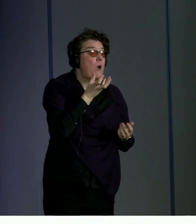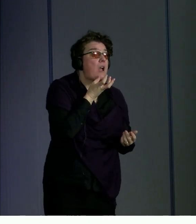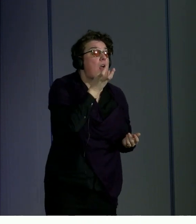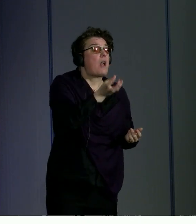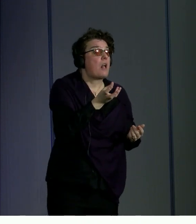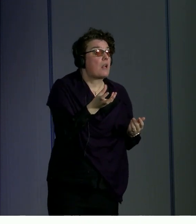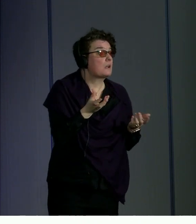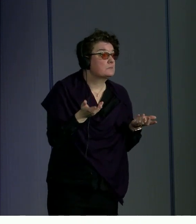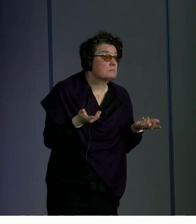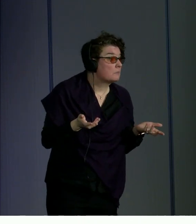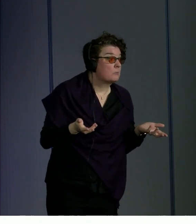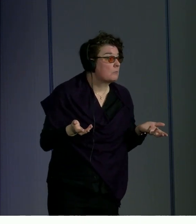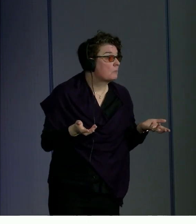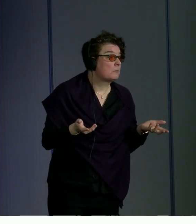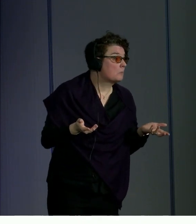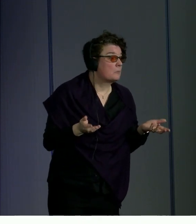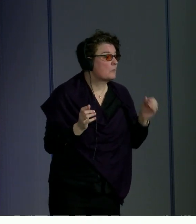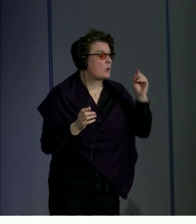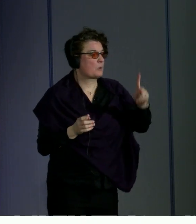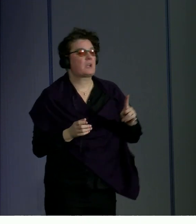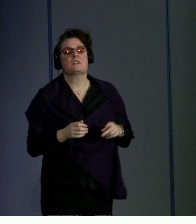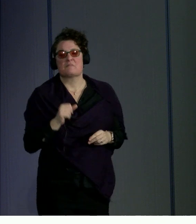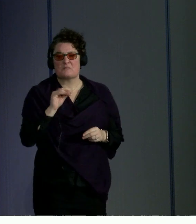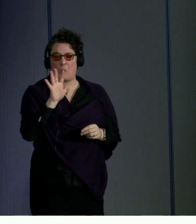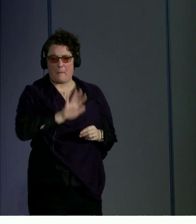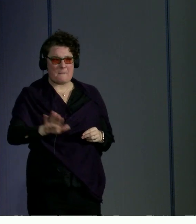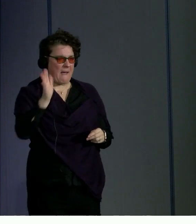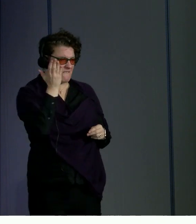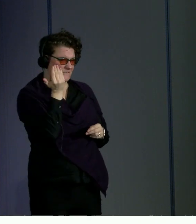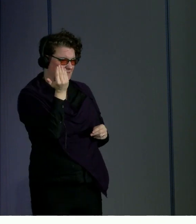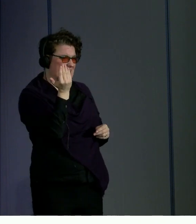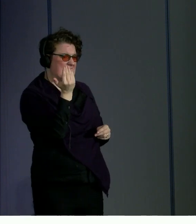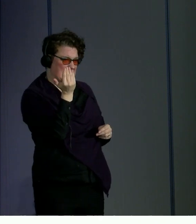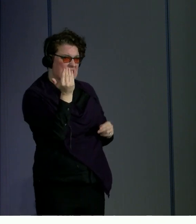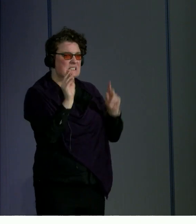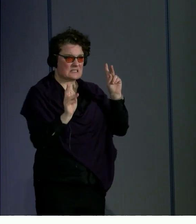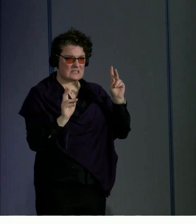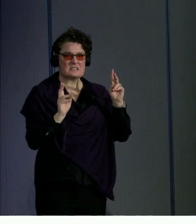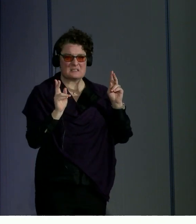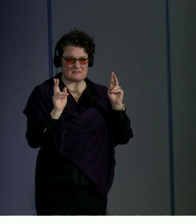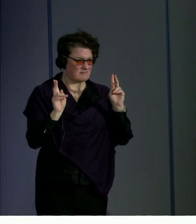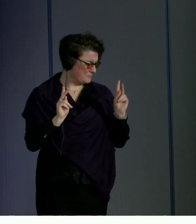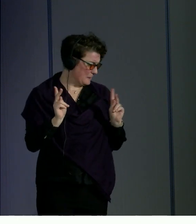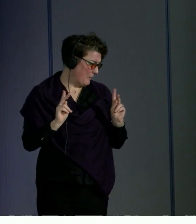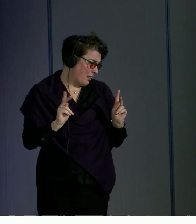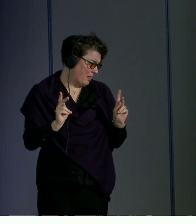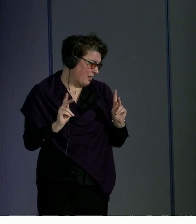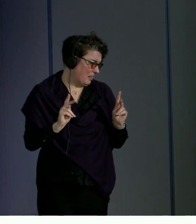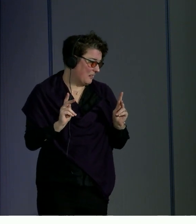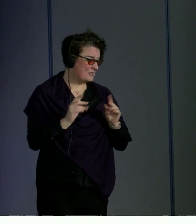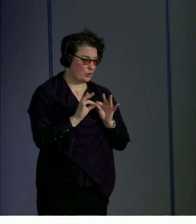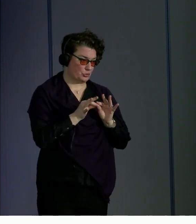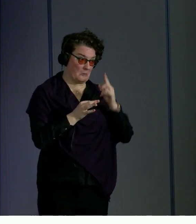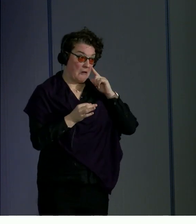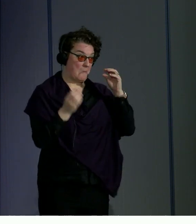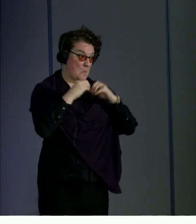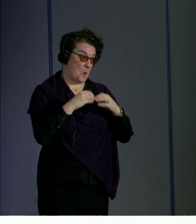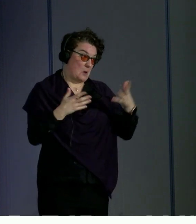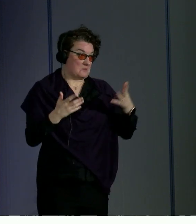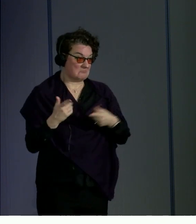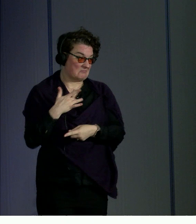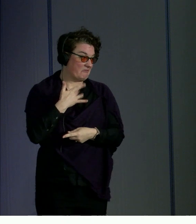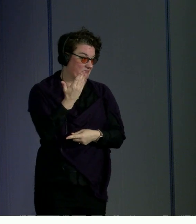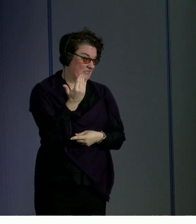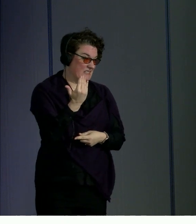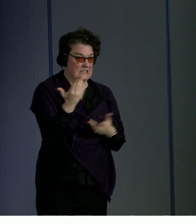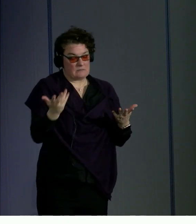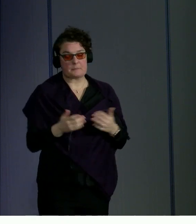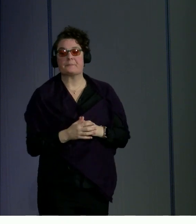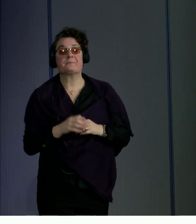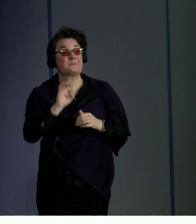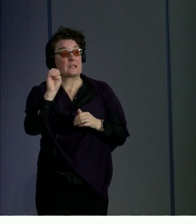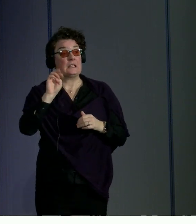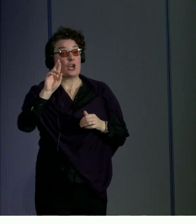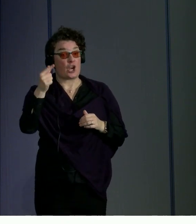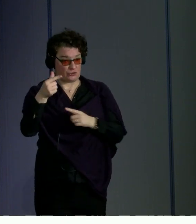Okay. Yeah, maybe about 15. That's pretty good. ERGs are voluntary employee-led groups that are